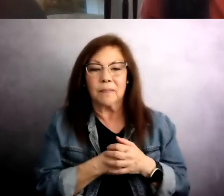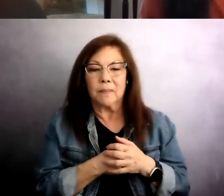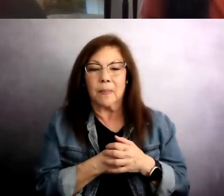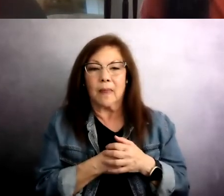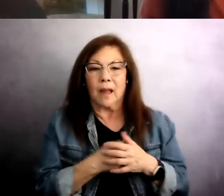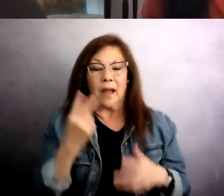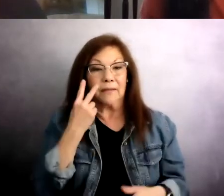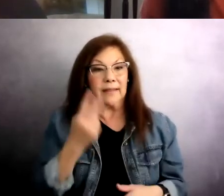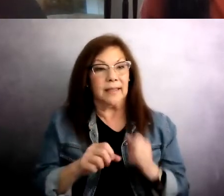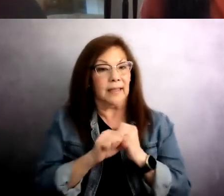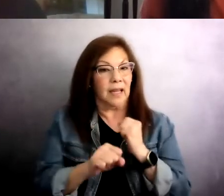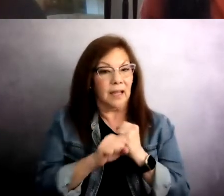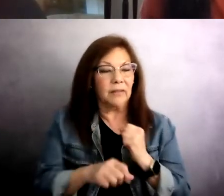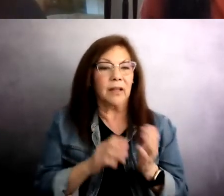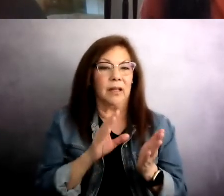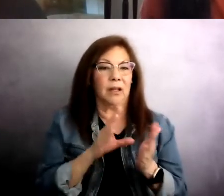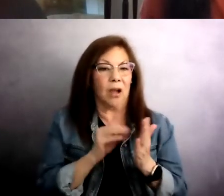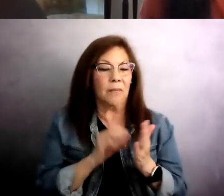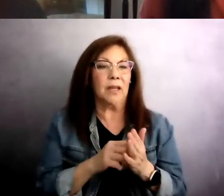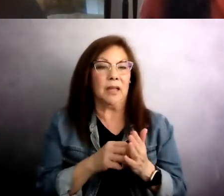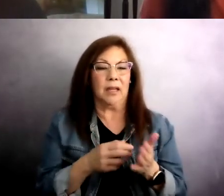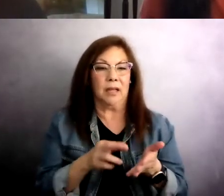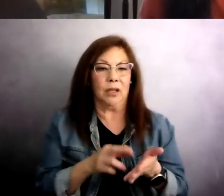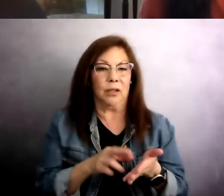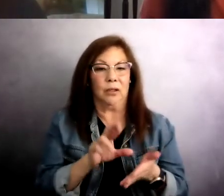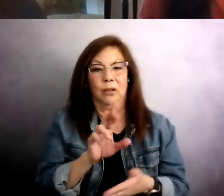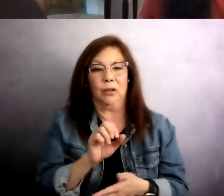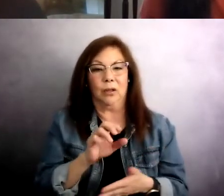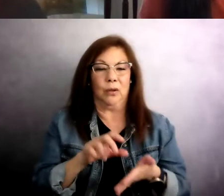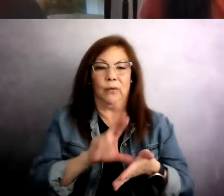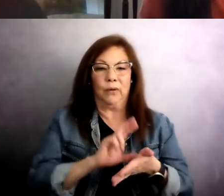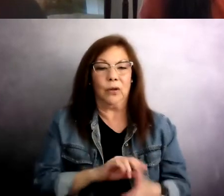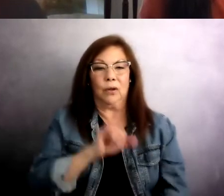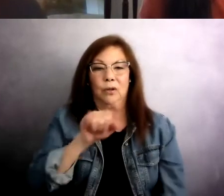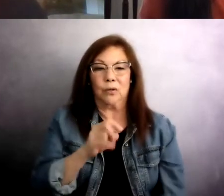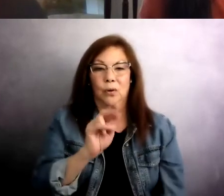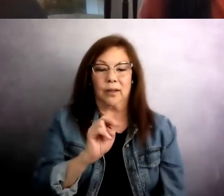the advertising copy, in the reviews, I've seen your and get referred to as an adoptee,